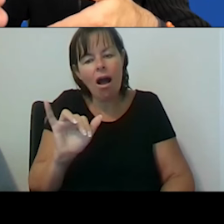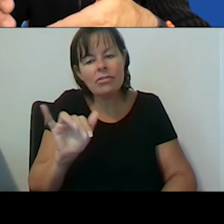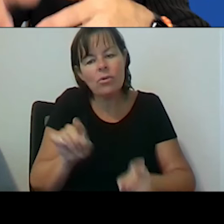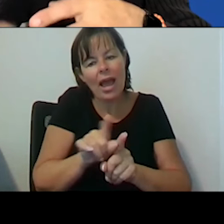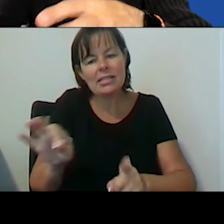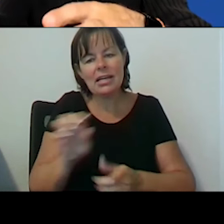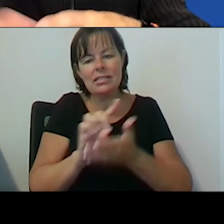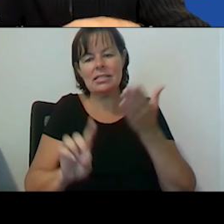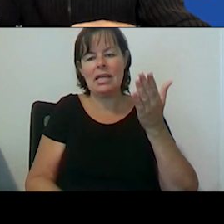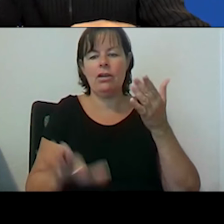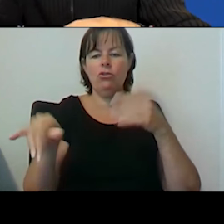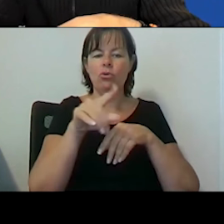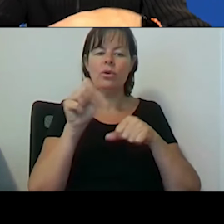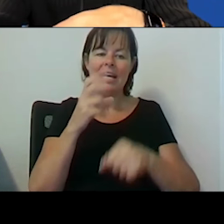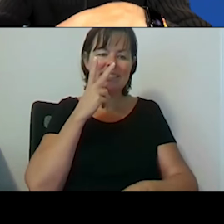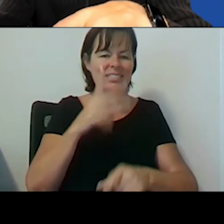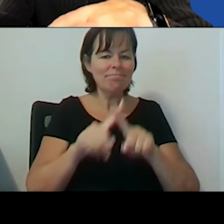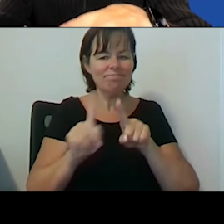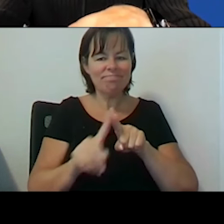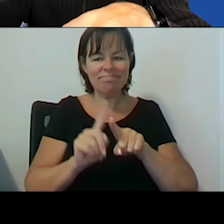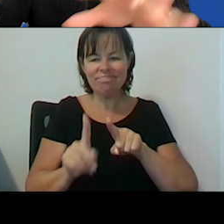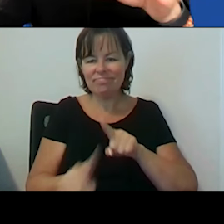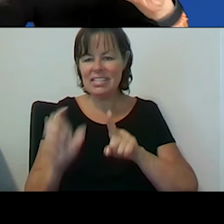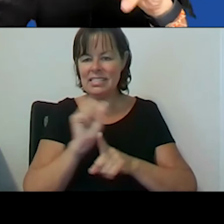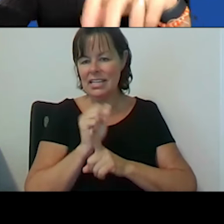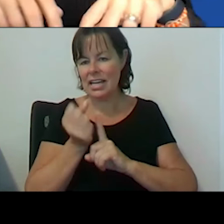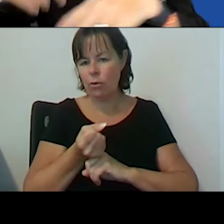and you could see all these scenarios you could see all the met I left all the notes in there you